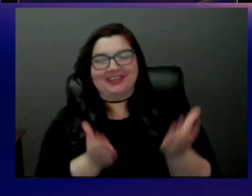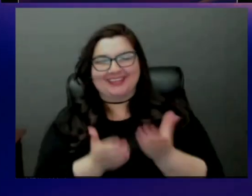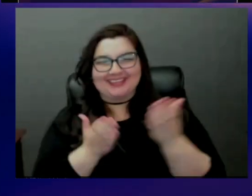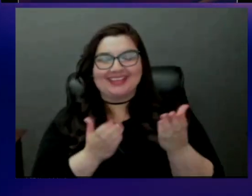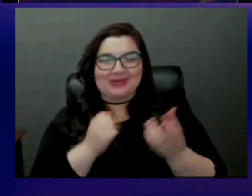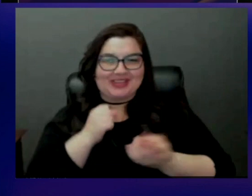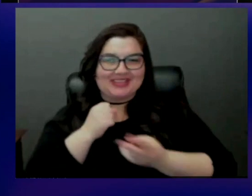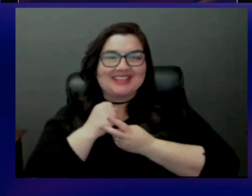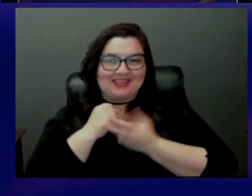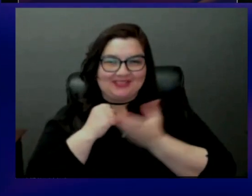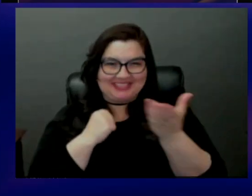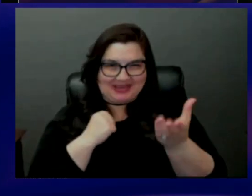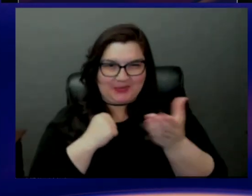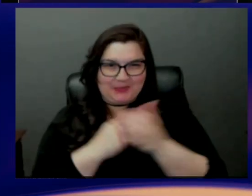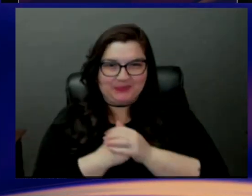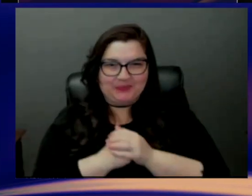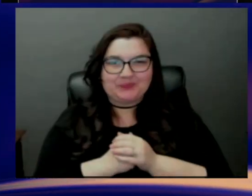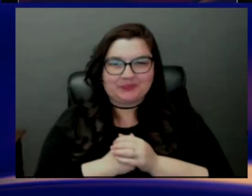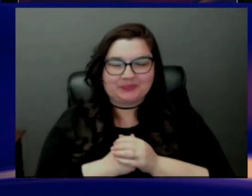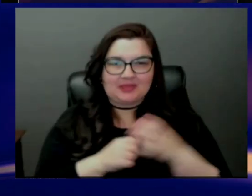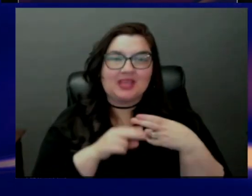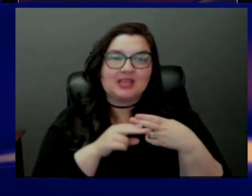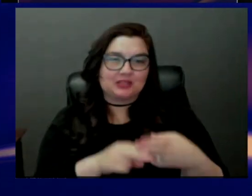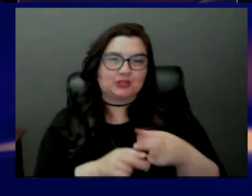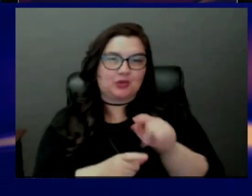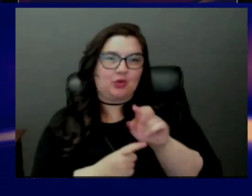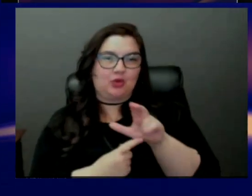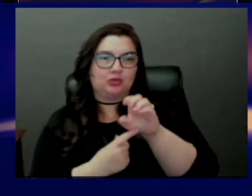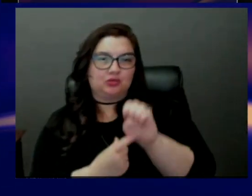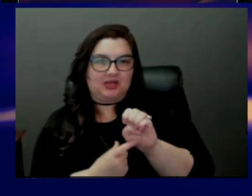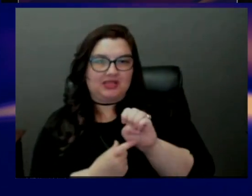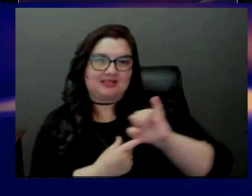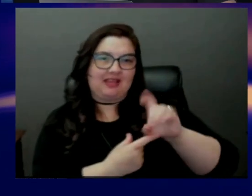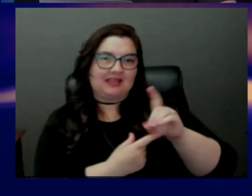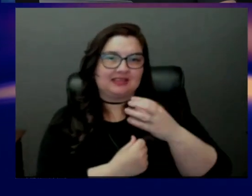So it's called trace ID and application logs. So I'm gonna click on that